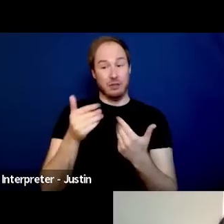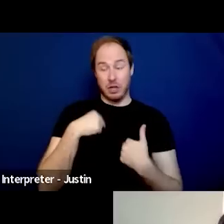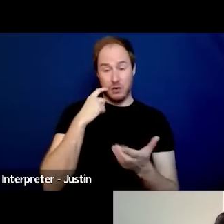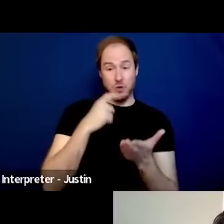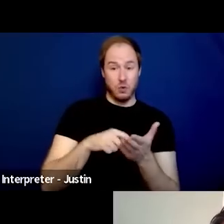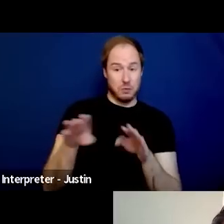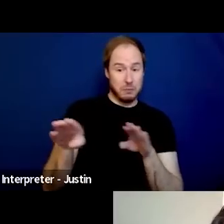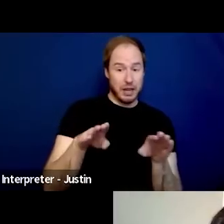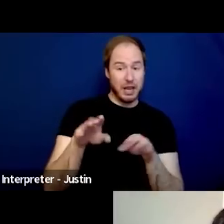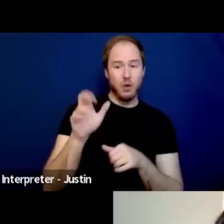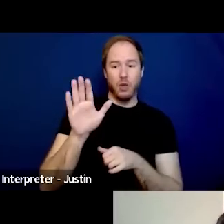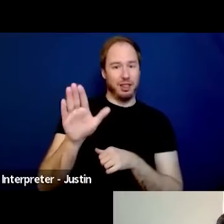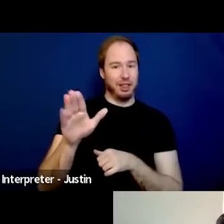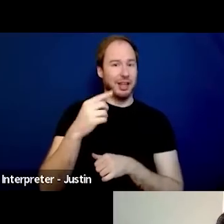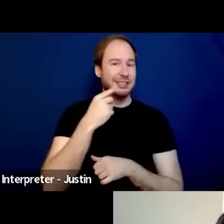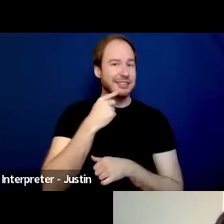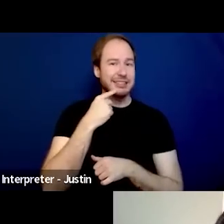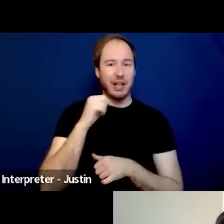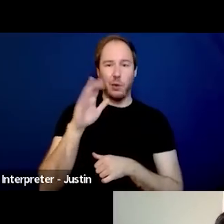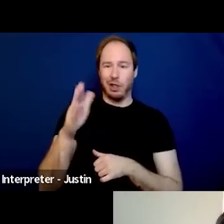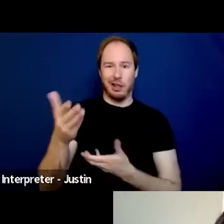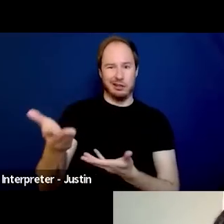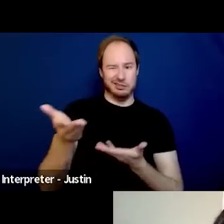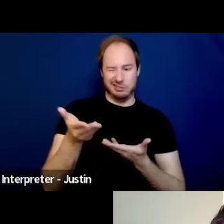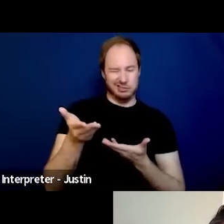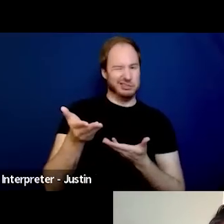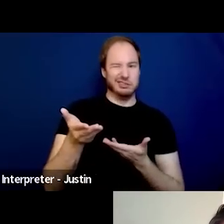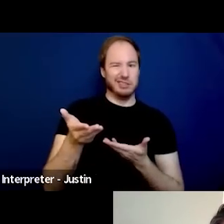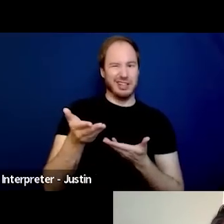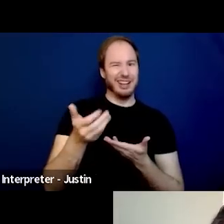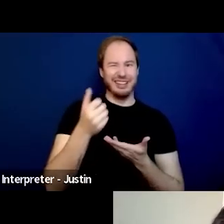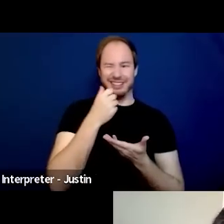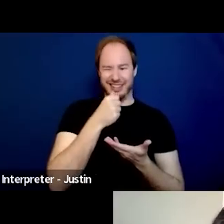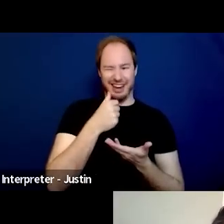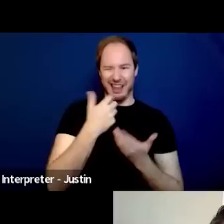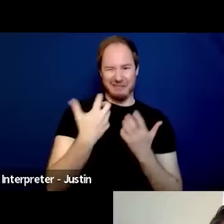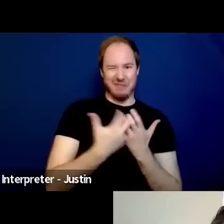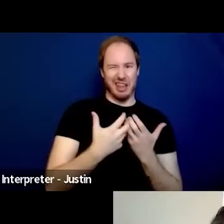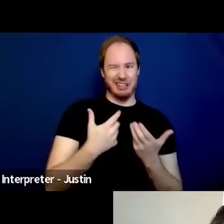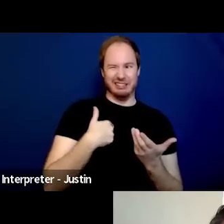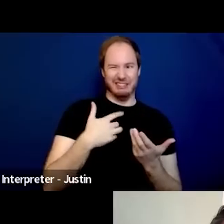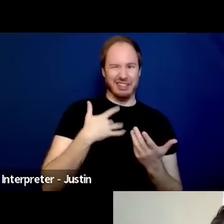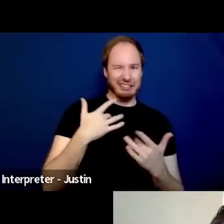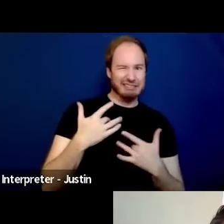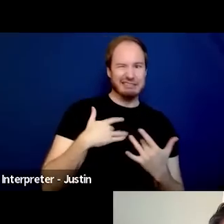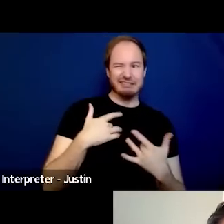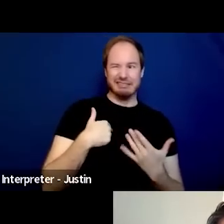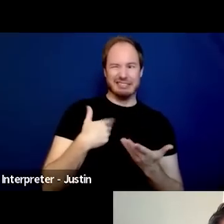or what the person is saying or what's being presented is something that doesn't sit right with you, feels worrisome, is concerning.